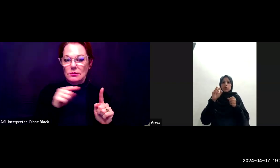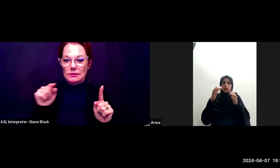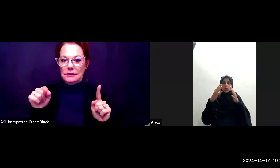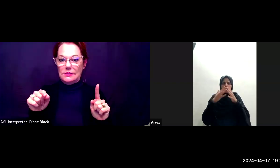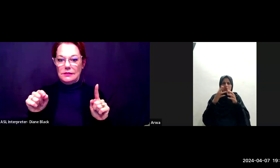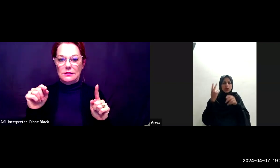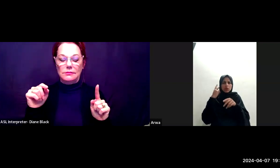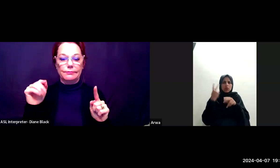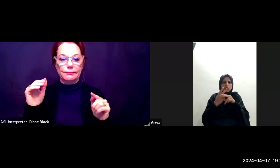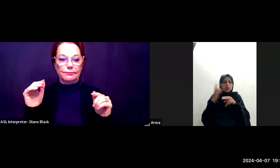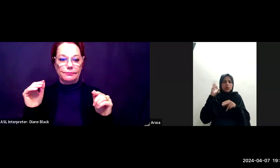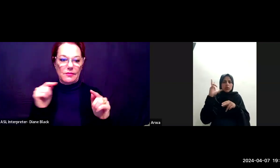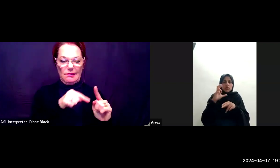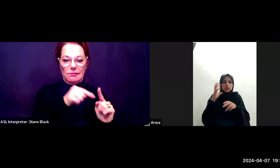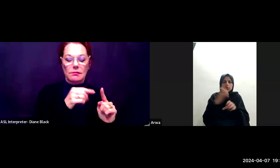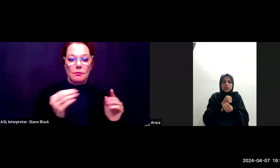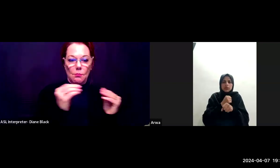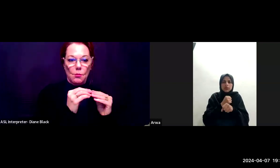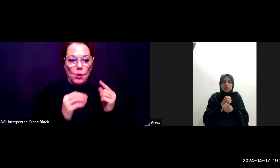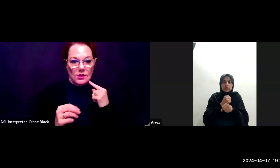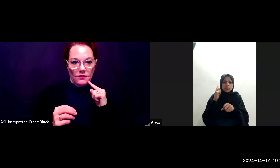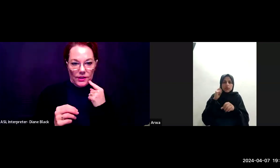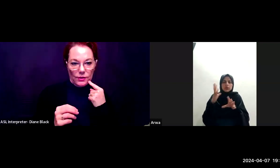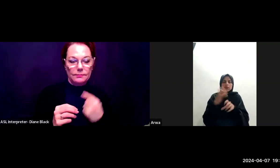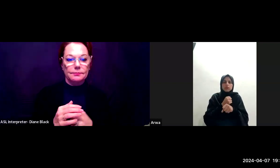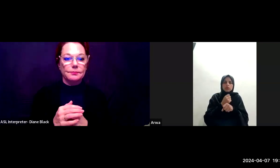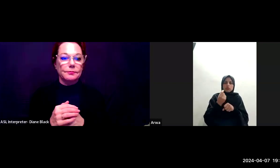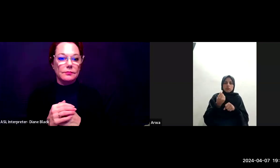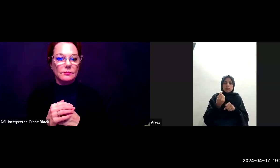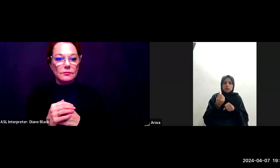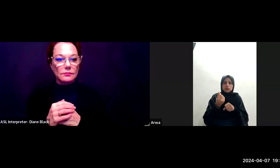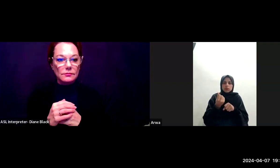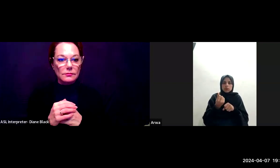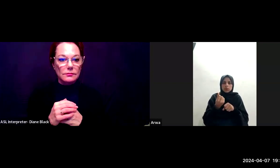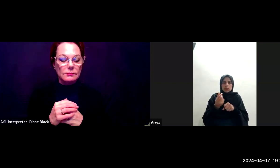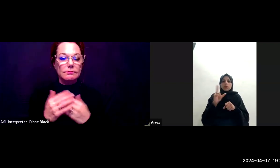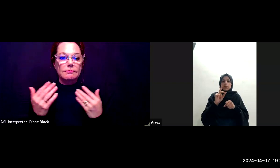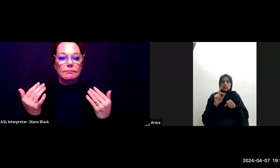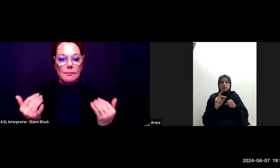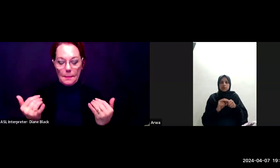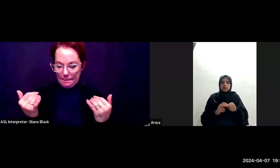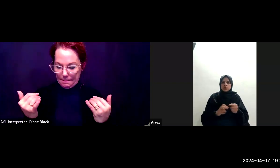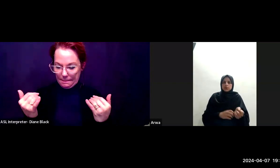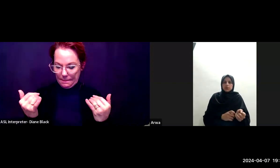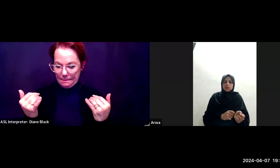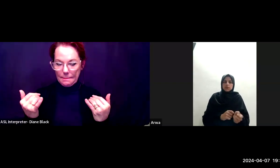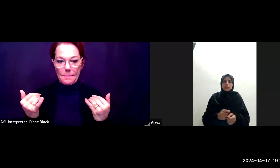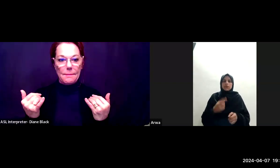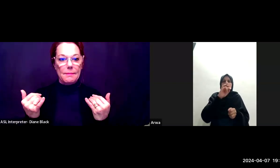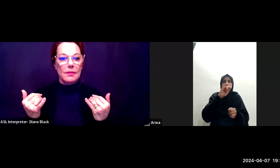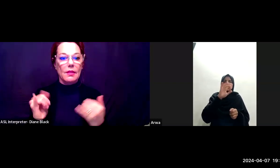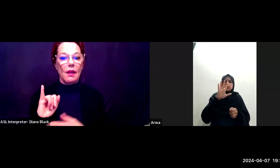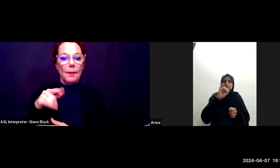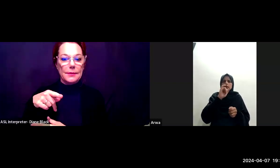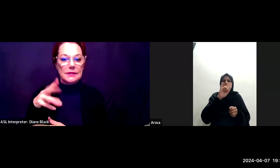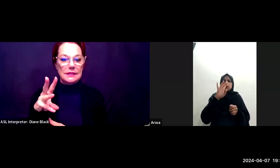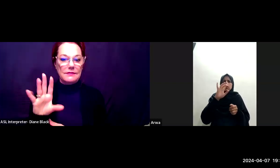but then Leber congenital amaurosis is much earlier. So therefore RP65 is comparatively a smaller gene. It can